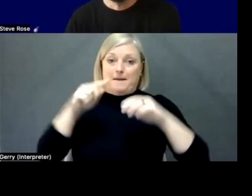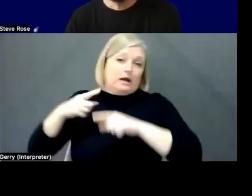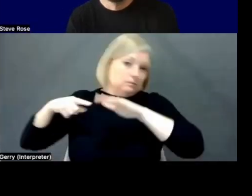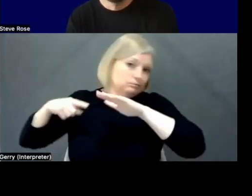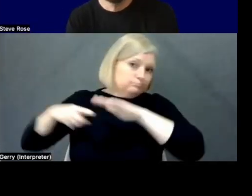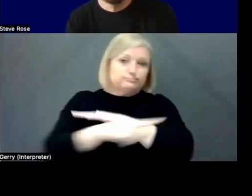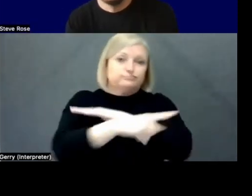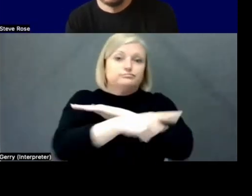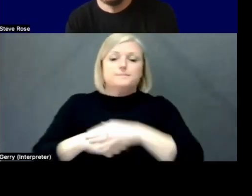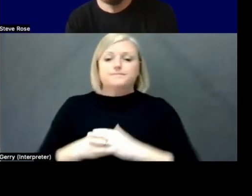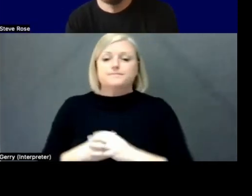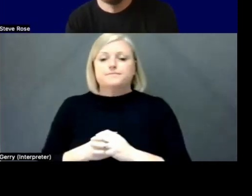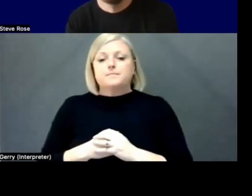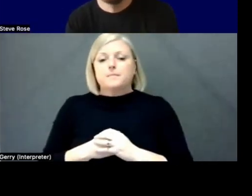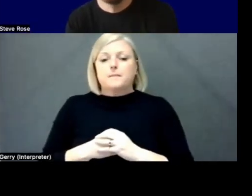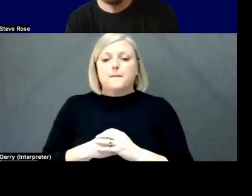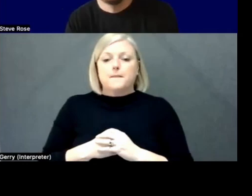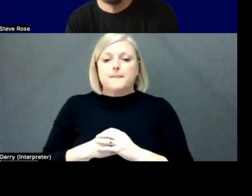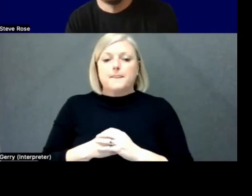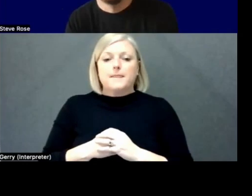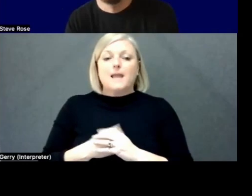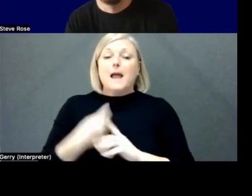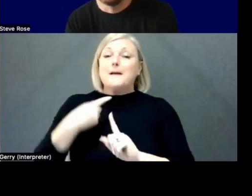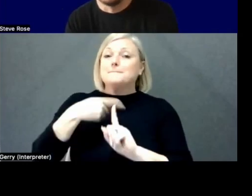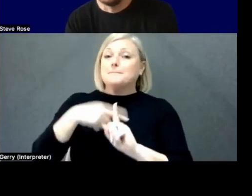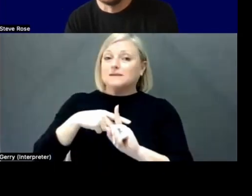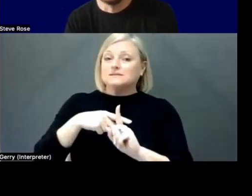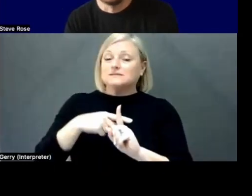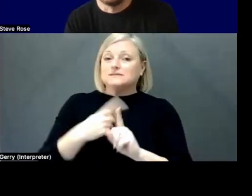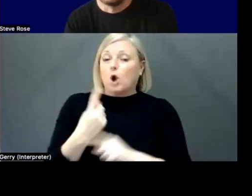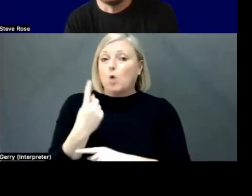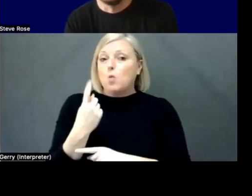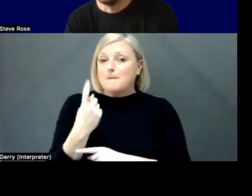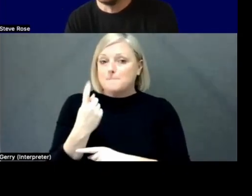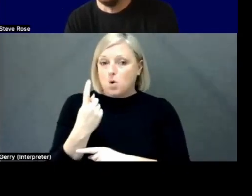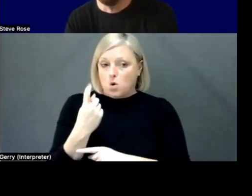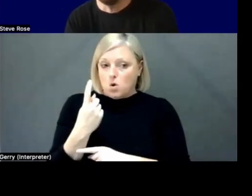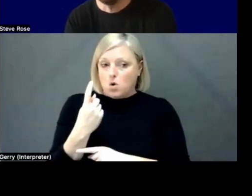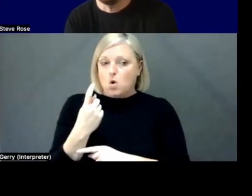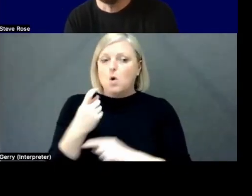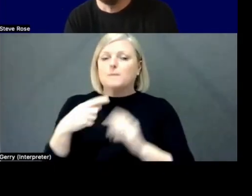Then we also have, just as another word that's out there, are touch cues. Touch cues can be used as